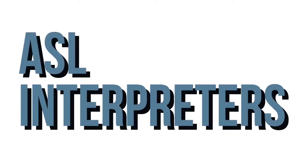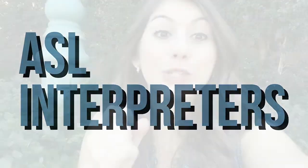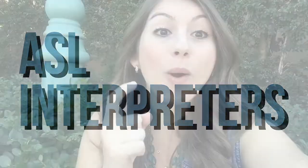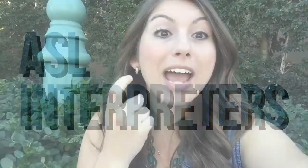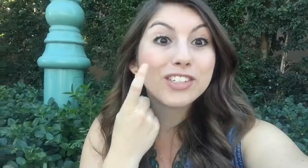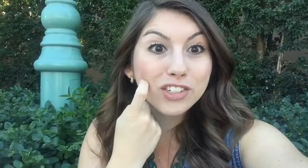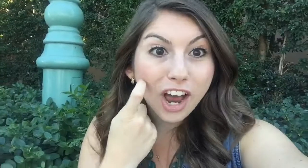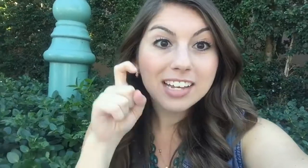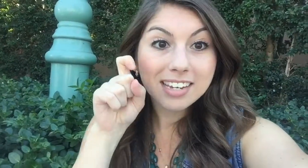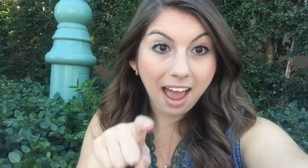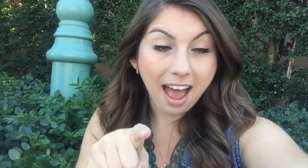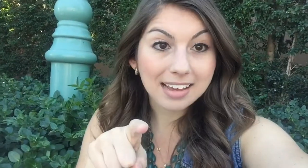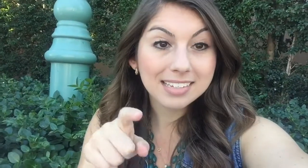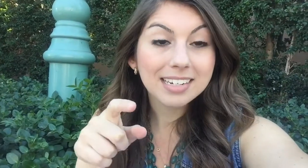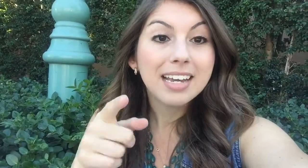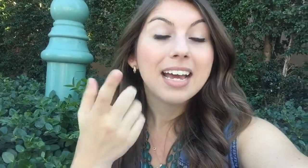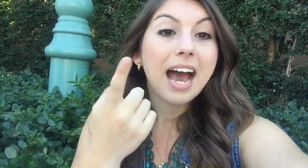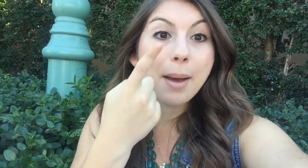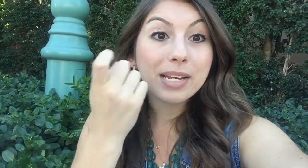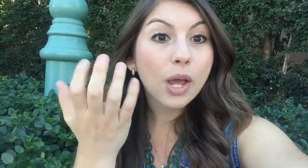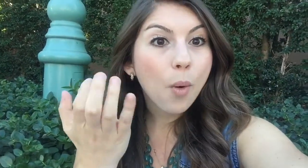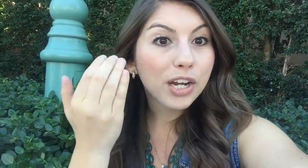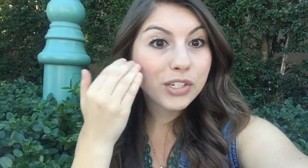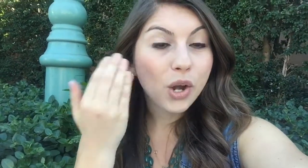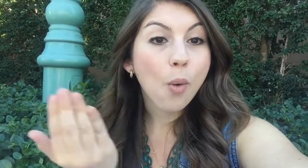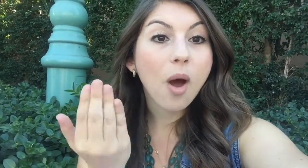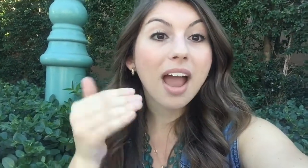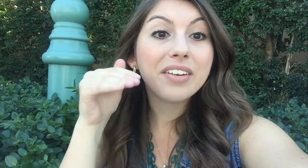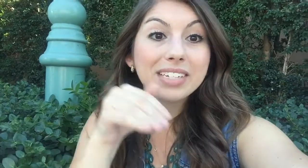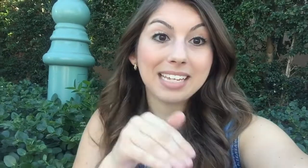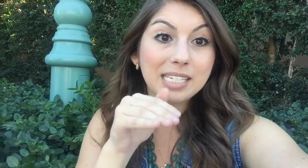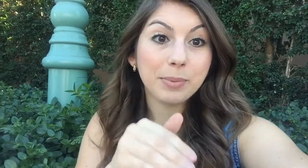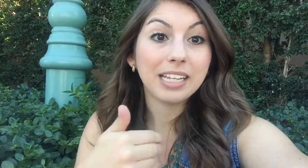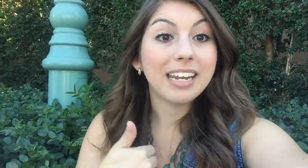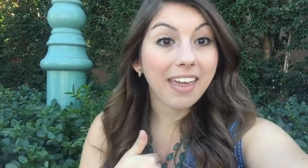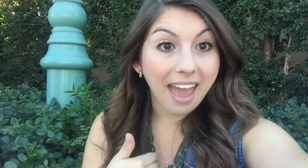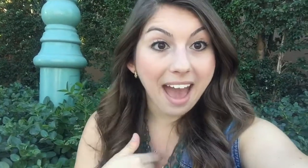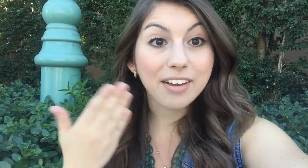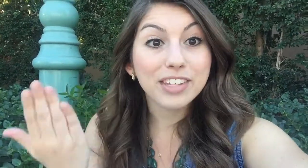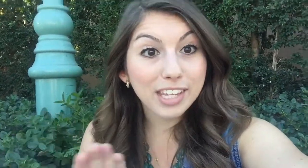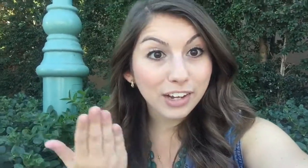So, I just asked because I wanted to know what kind of accessibility they have here